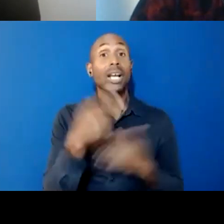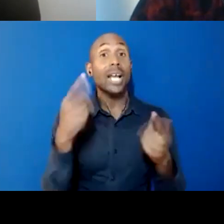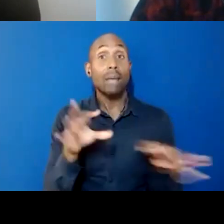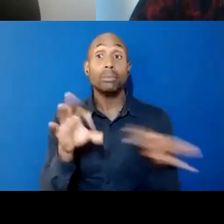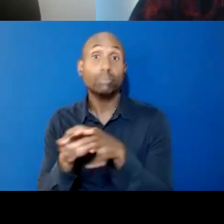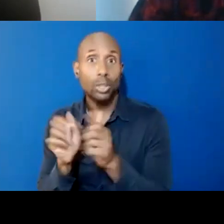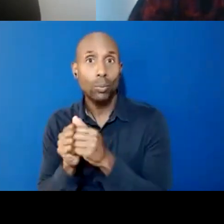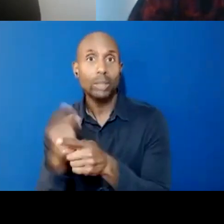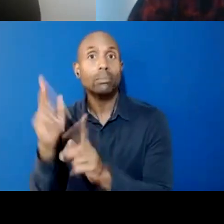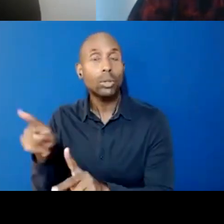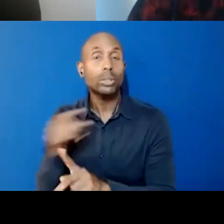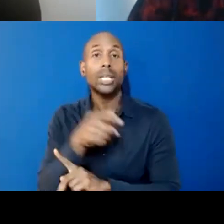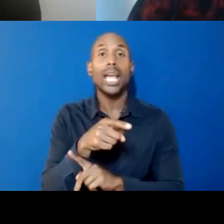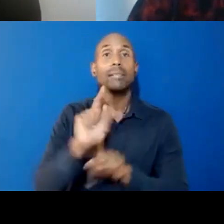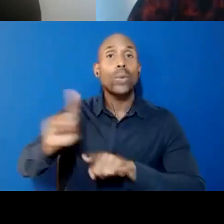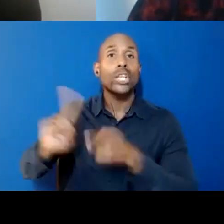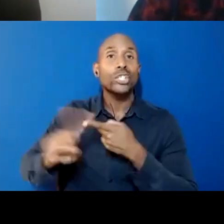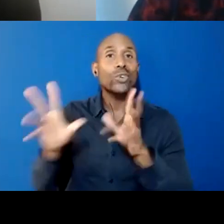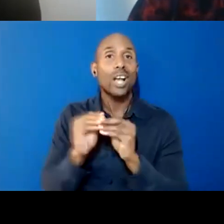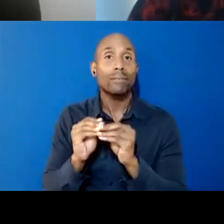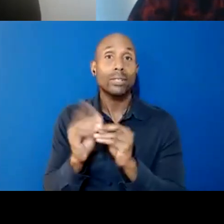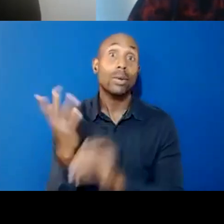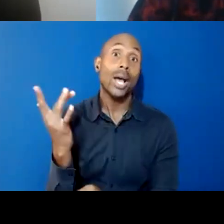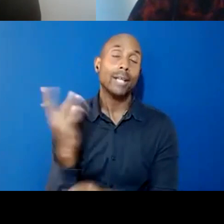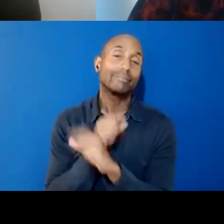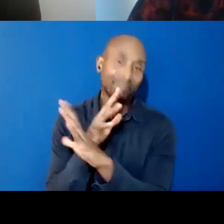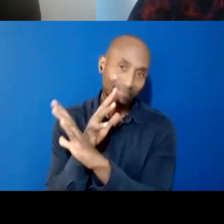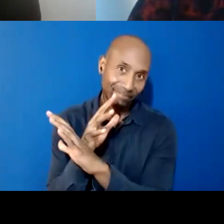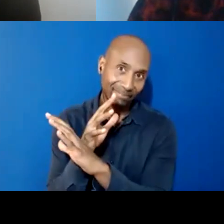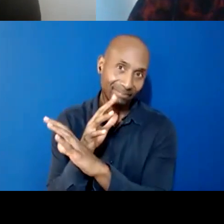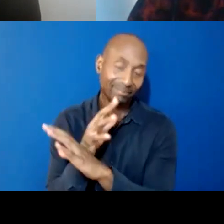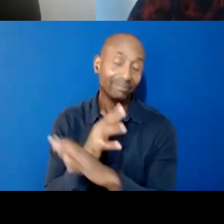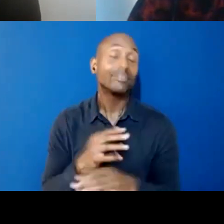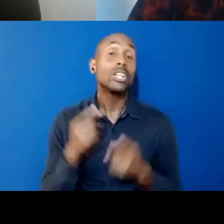She never would have been able to do something like that in a different here.